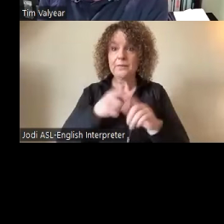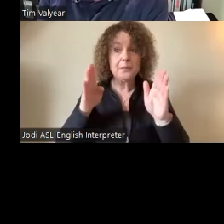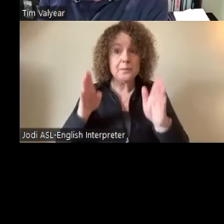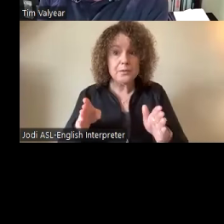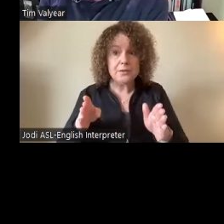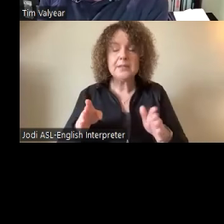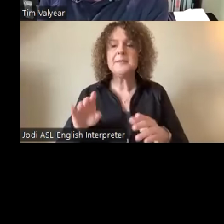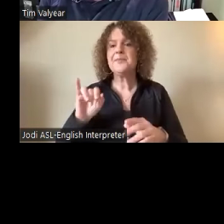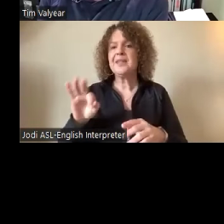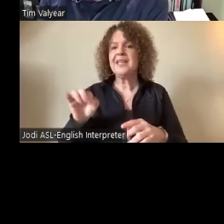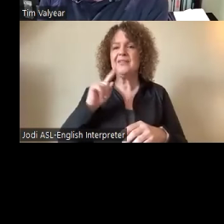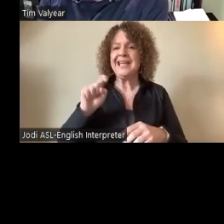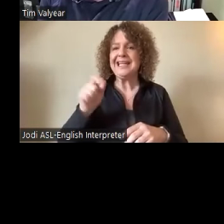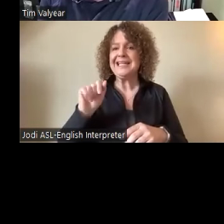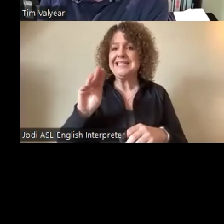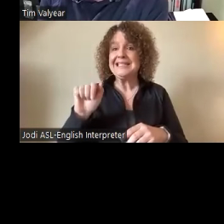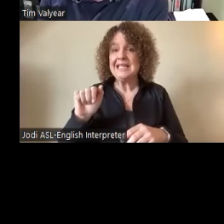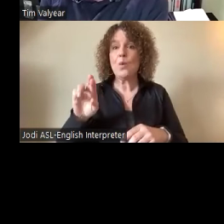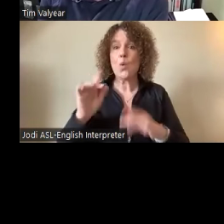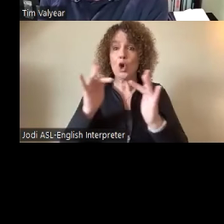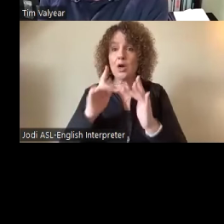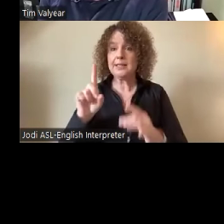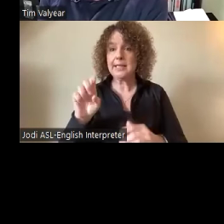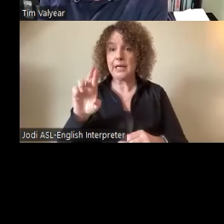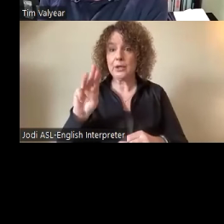my risk assessment, if my skin is broken, am I going to